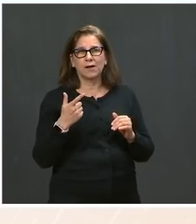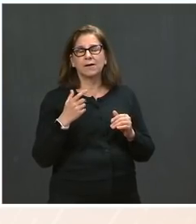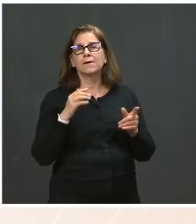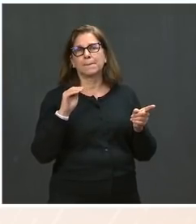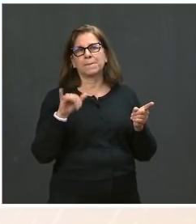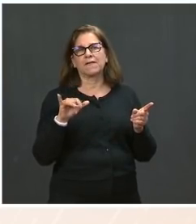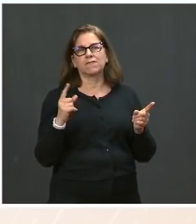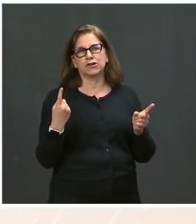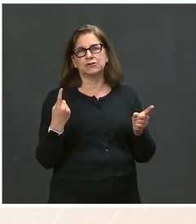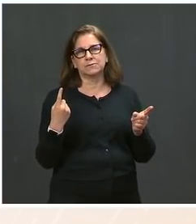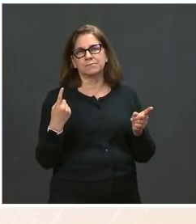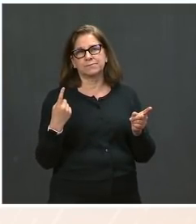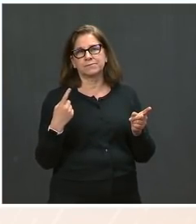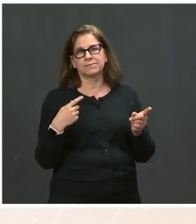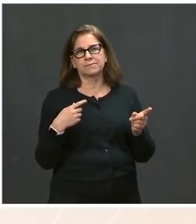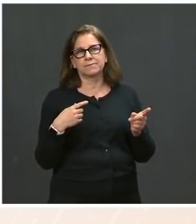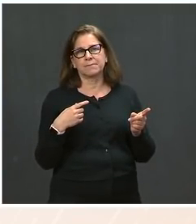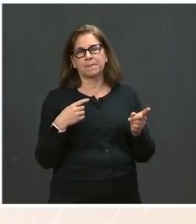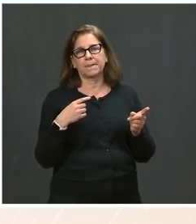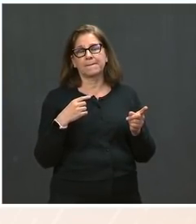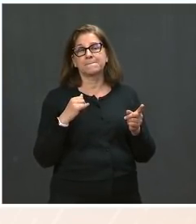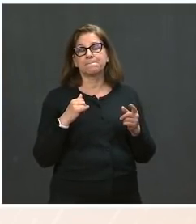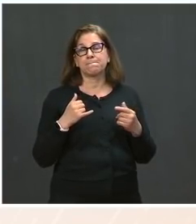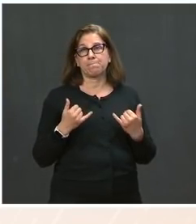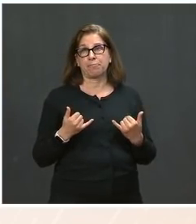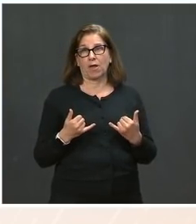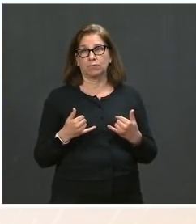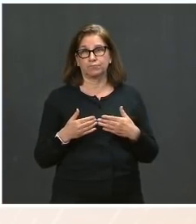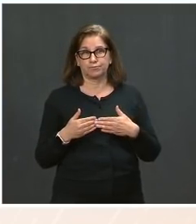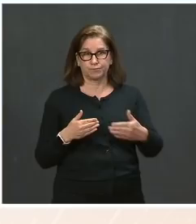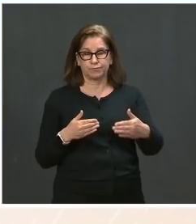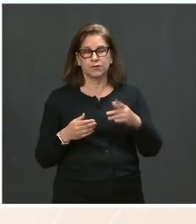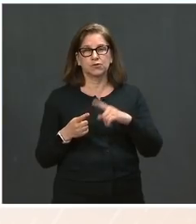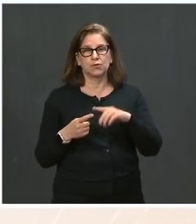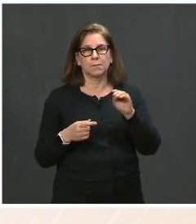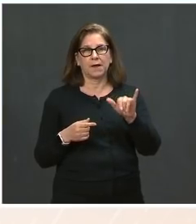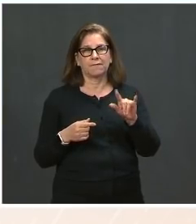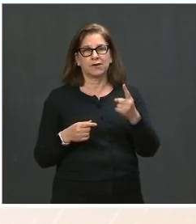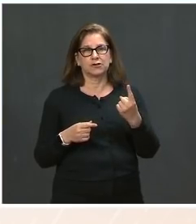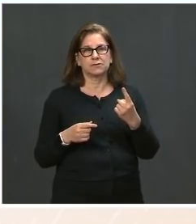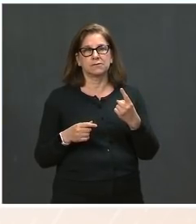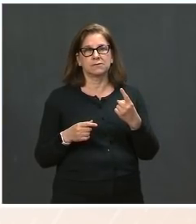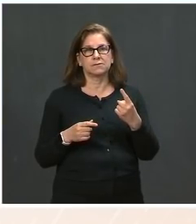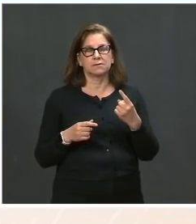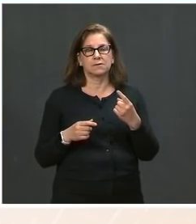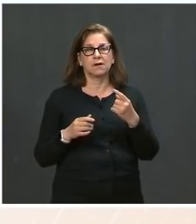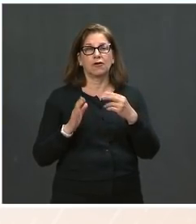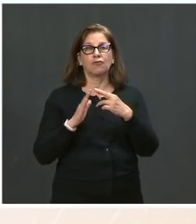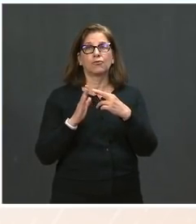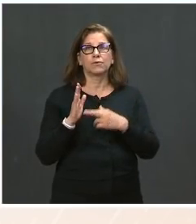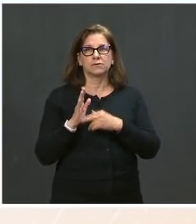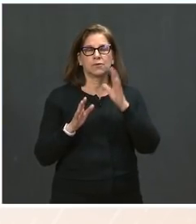Ms. Psaki: -- the timeline of the expiration. Is that correct? The Press: I believe it's the first week of May. Ms. Psaki: Okay. We will check that, and we will venture to do a better job